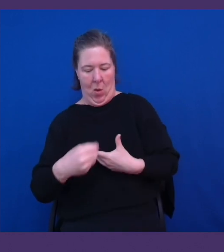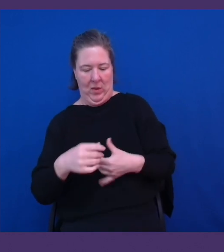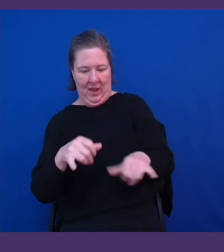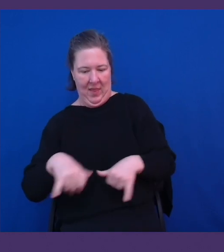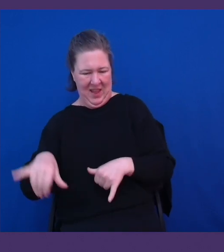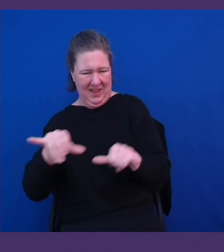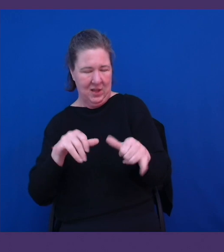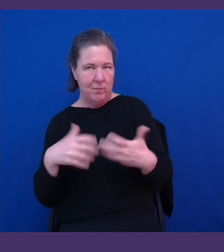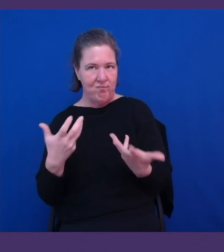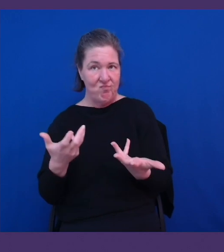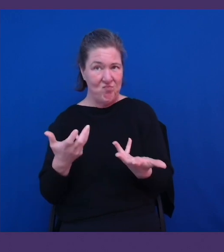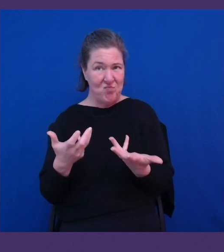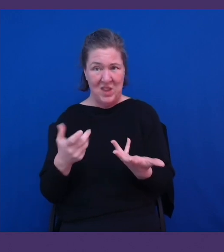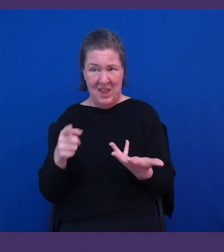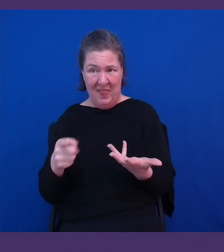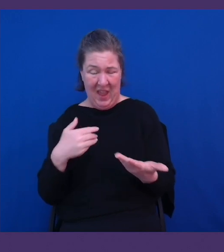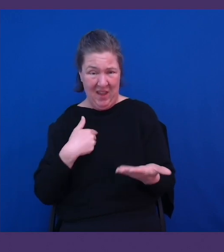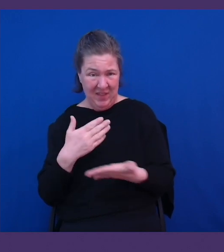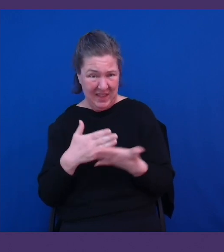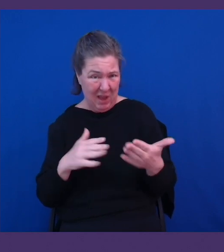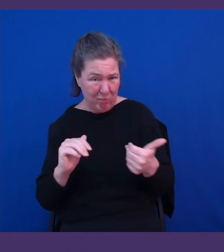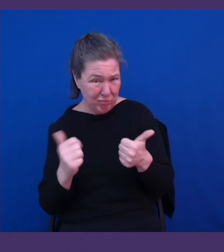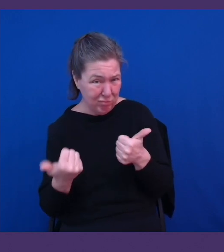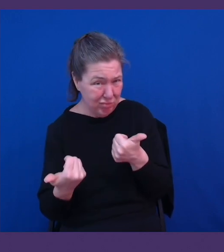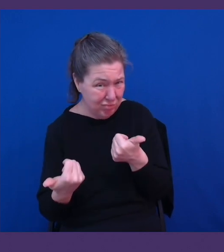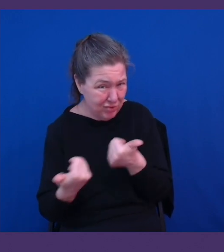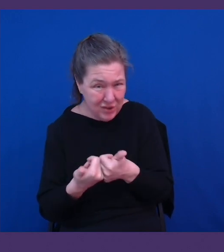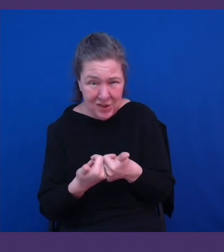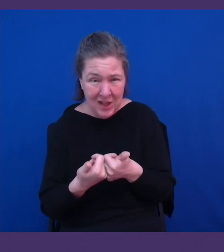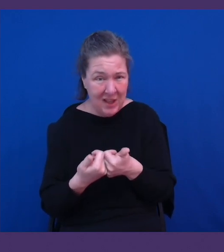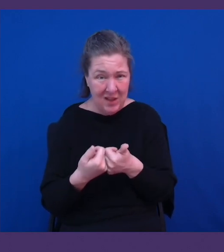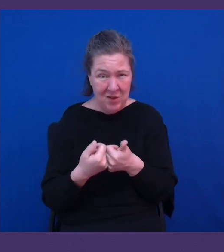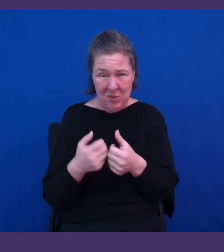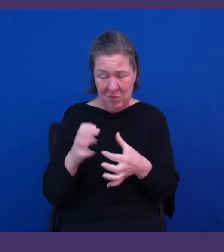Are there some challenges to that flexibility?